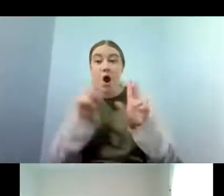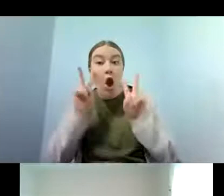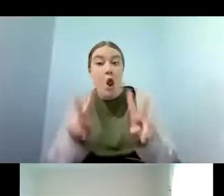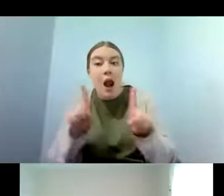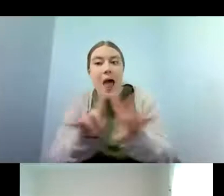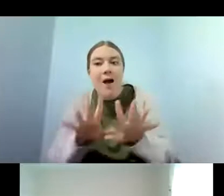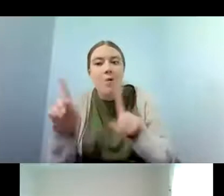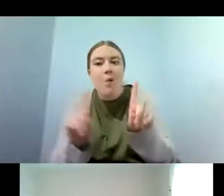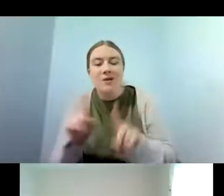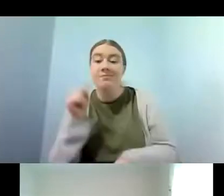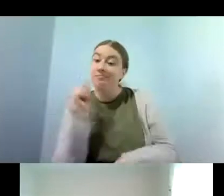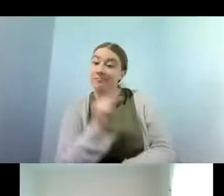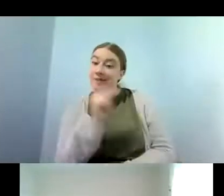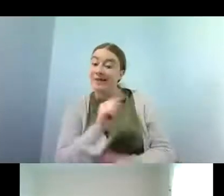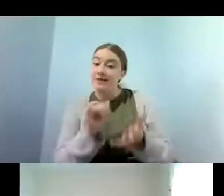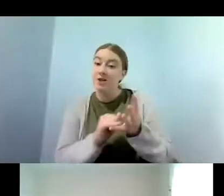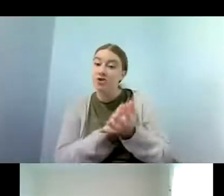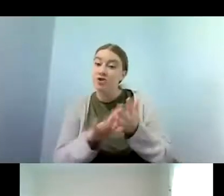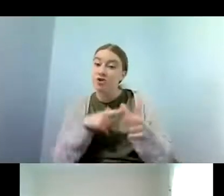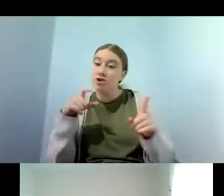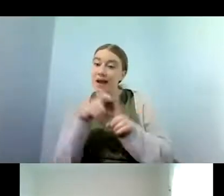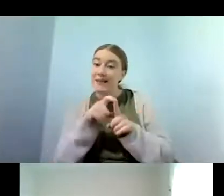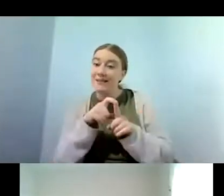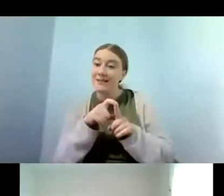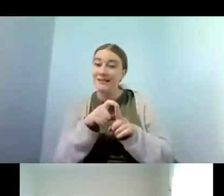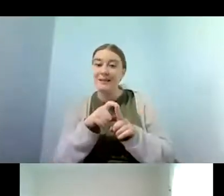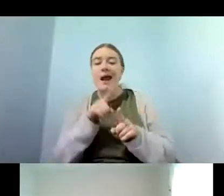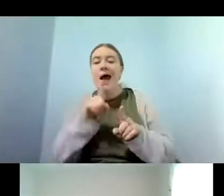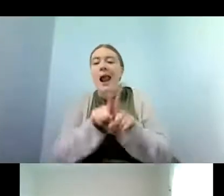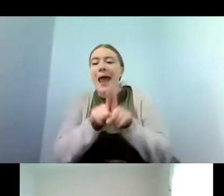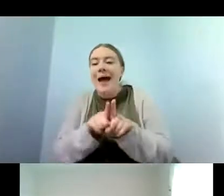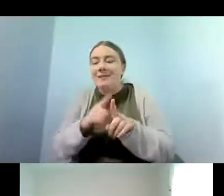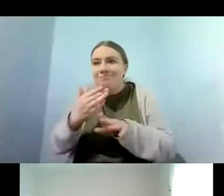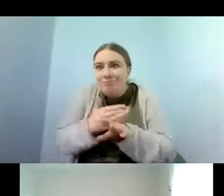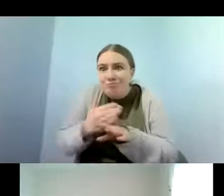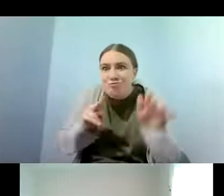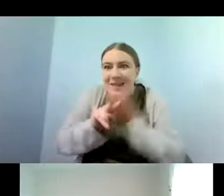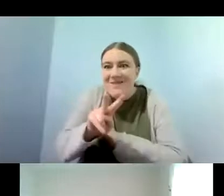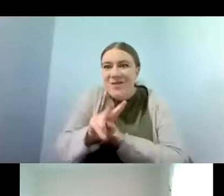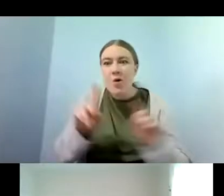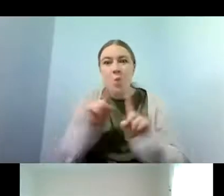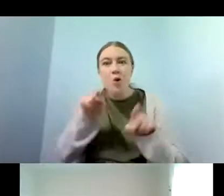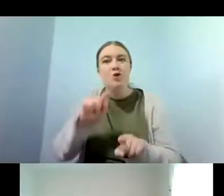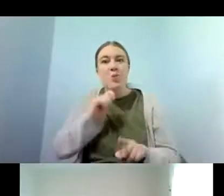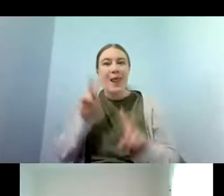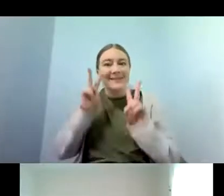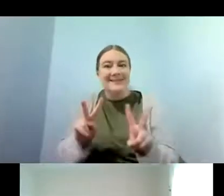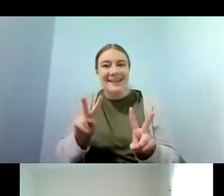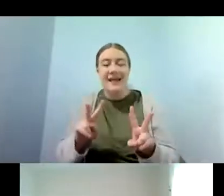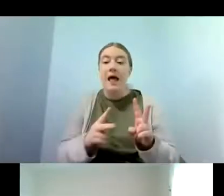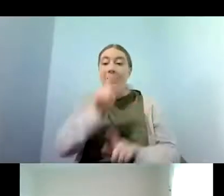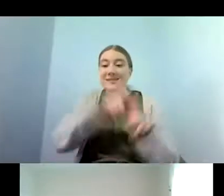and this is um a teaser i guess of what the citizen scientists are looking for when they